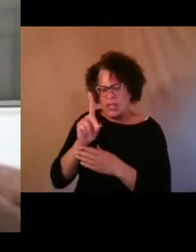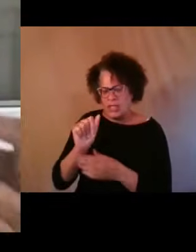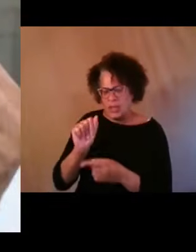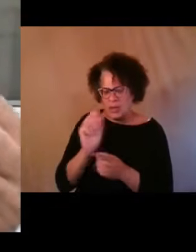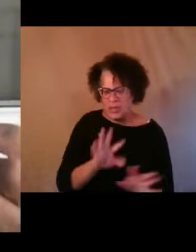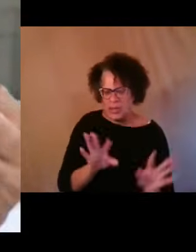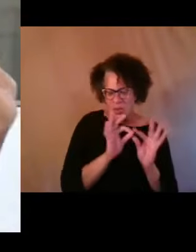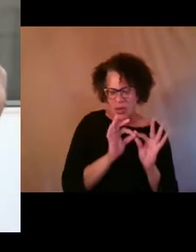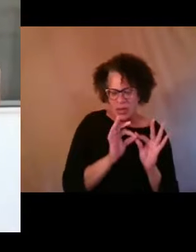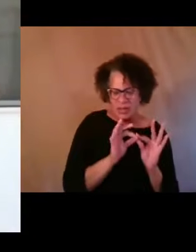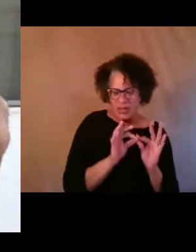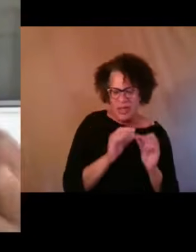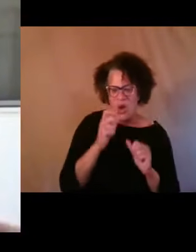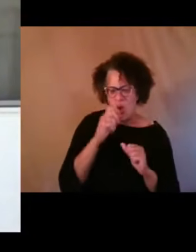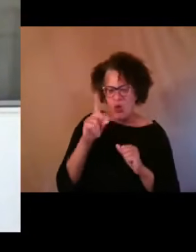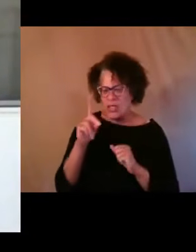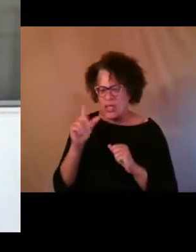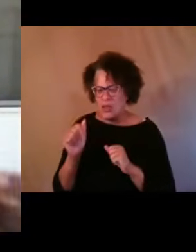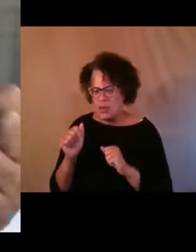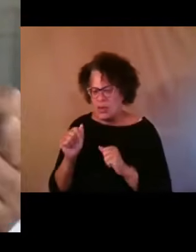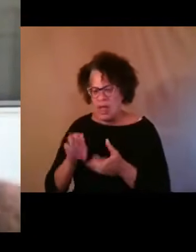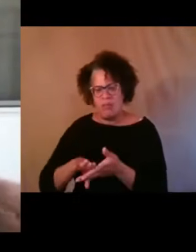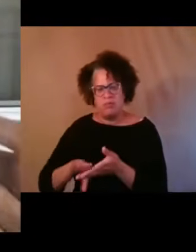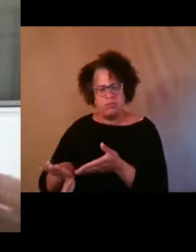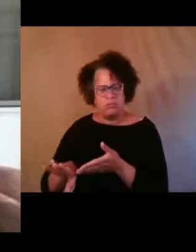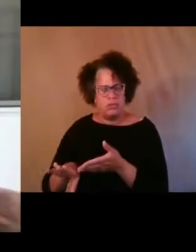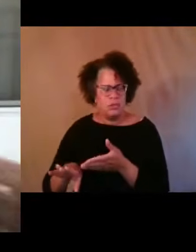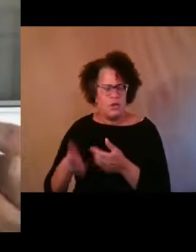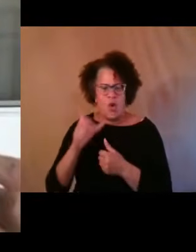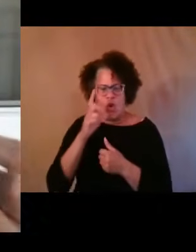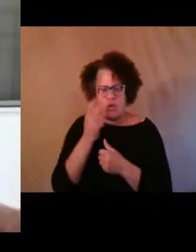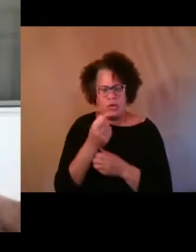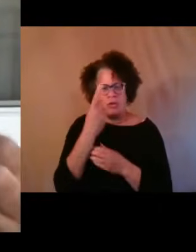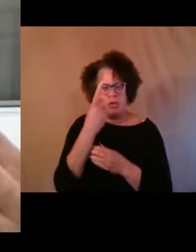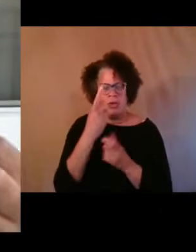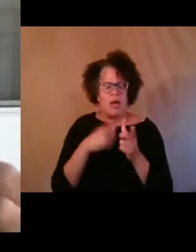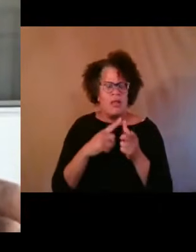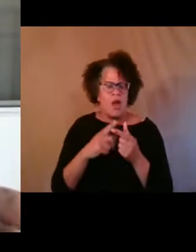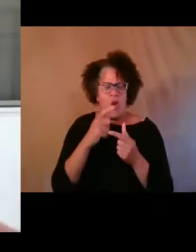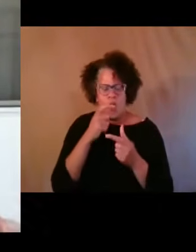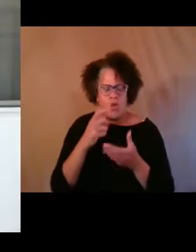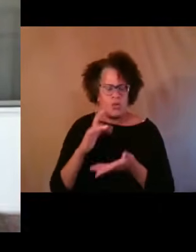whose disability is understood, and whose disability is used in a way